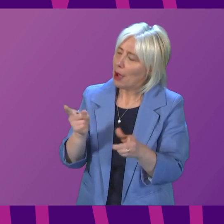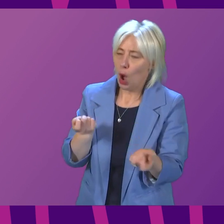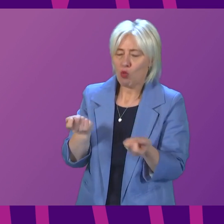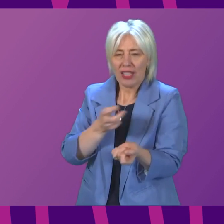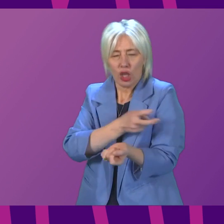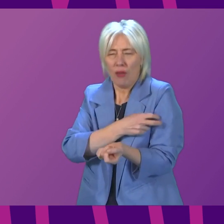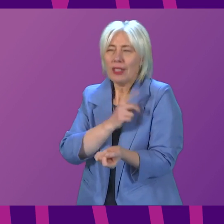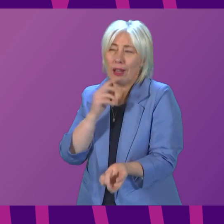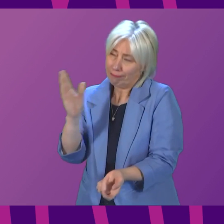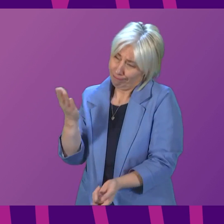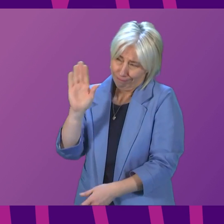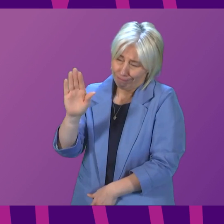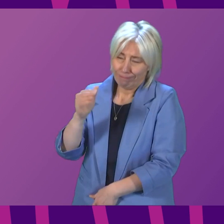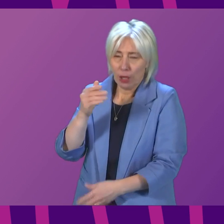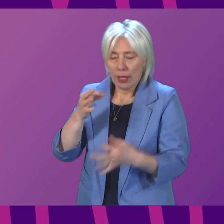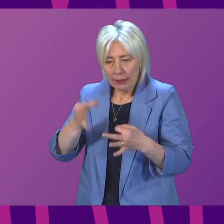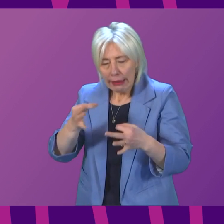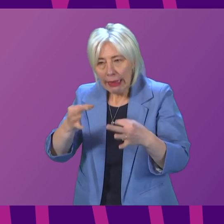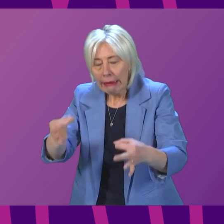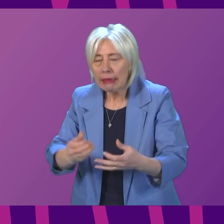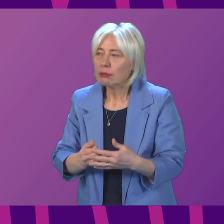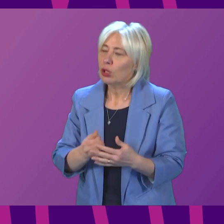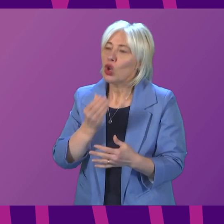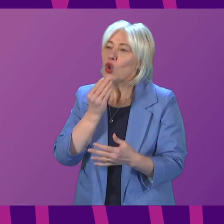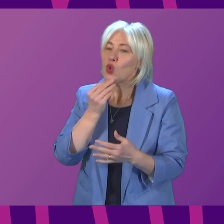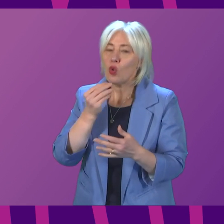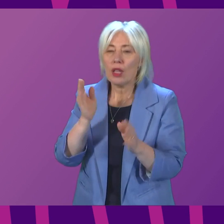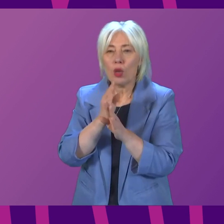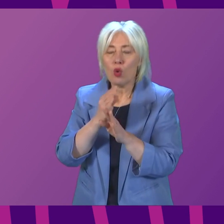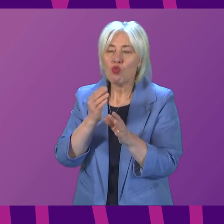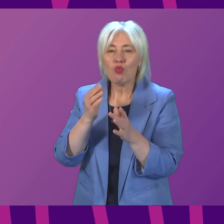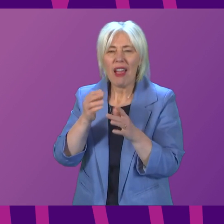Repeated delays, the use of a private company to avoid scrutiny and accountability, and